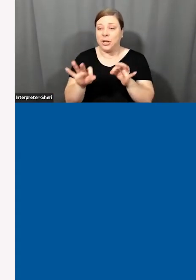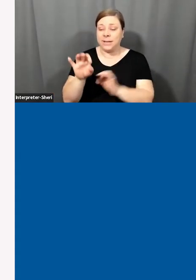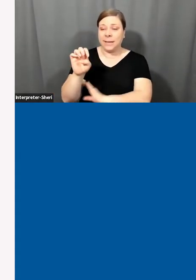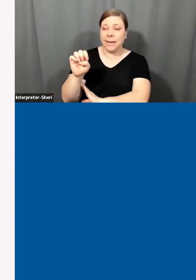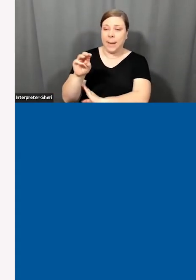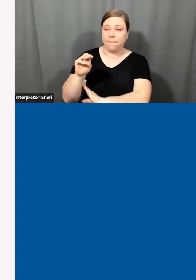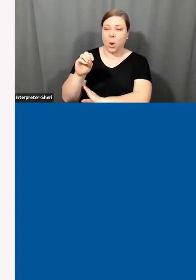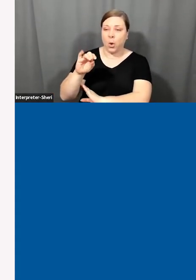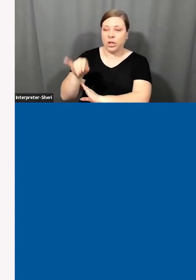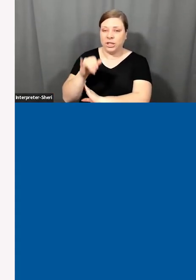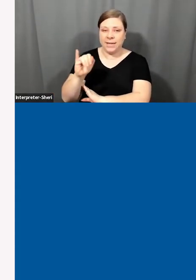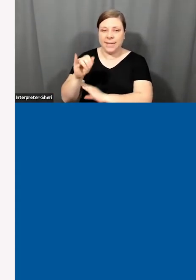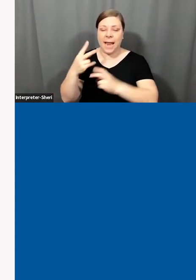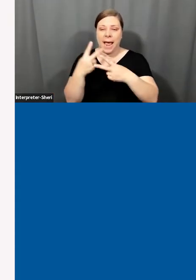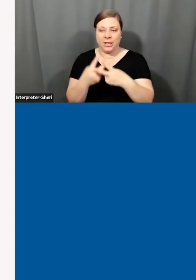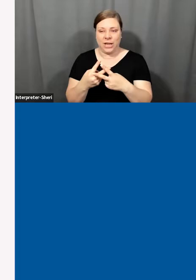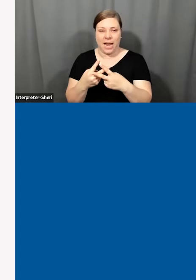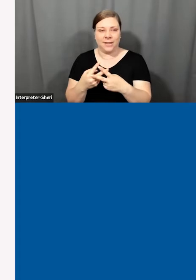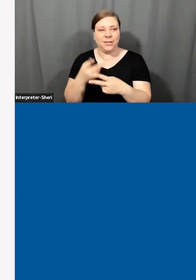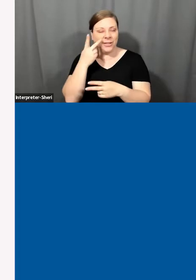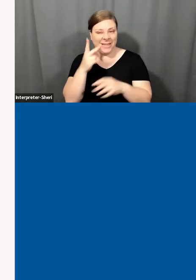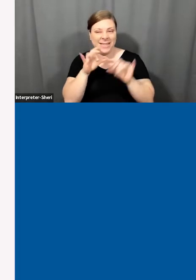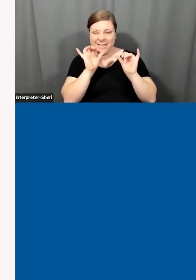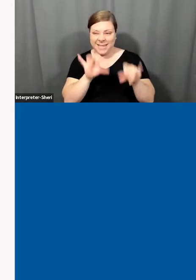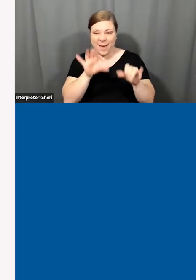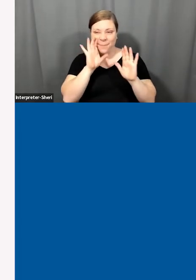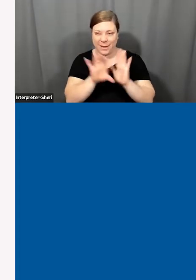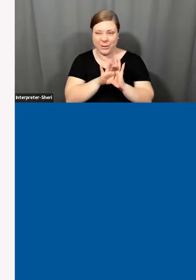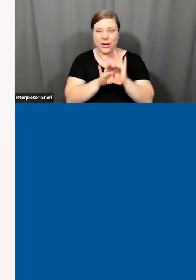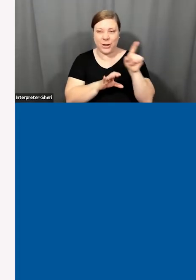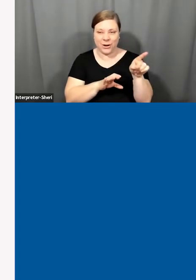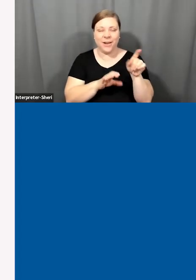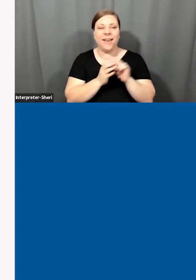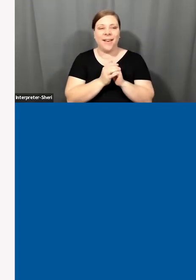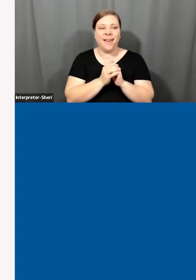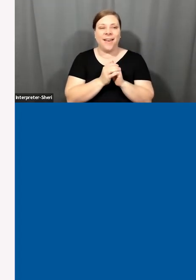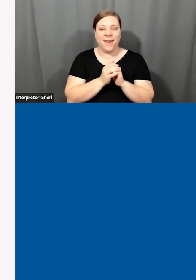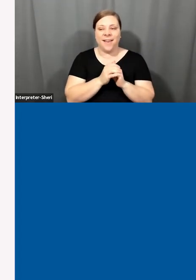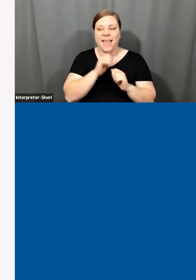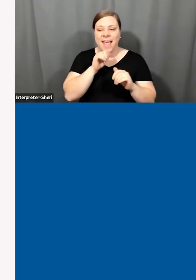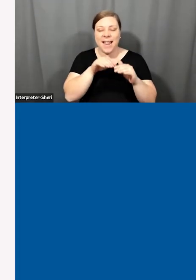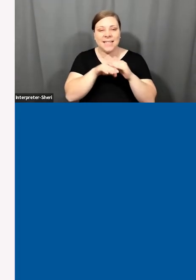To the left we have that same image of the inaccessible caption. The first line here we have, "Don't you just love